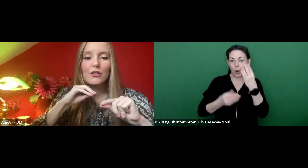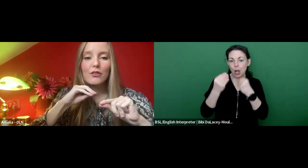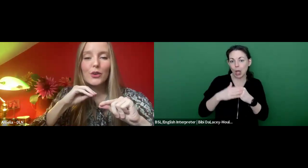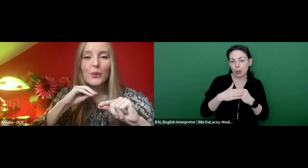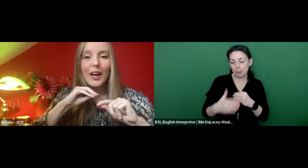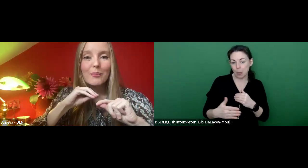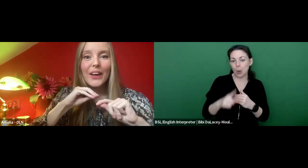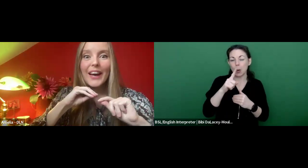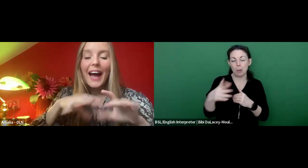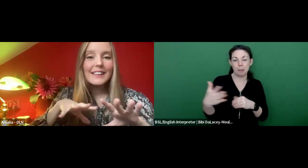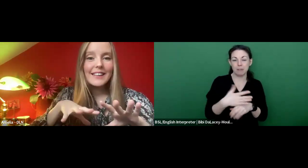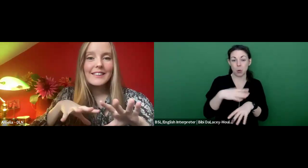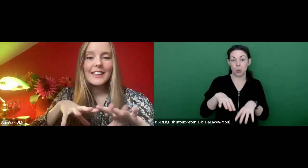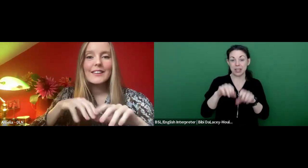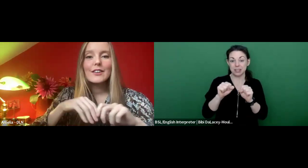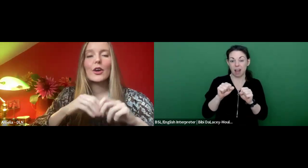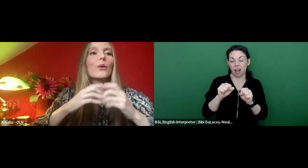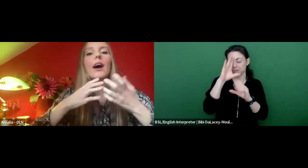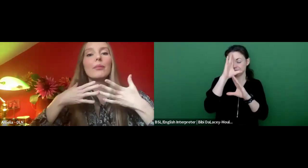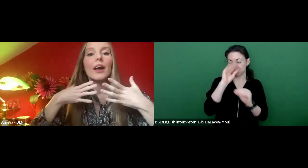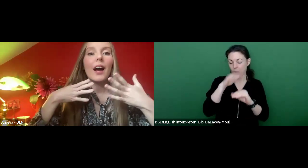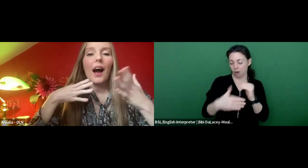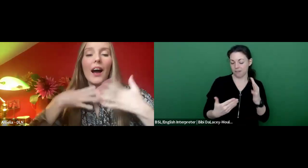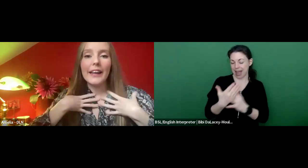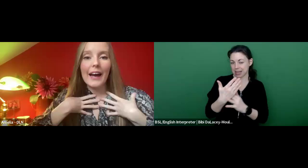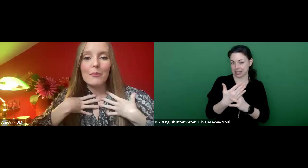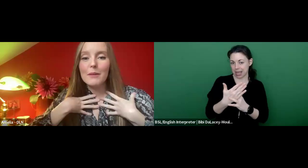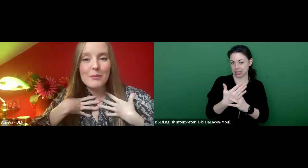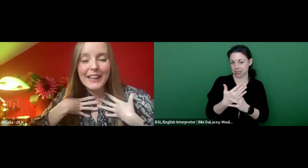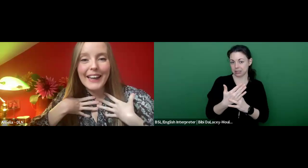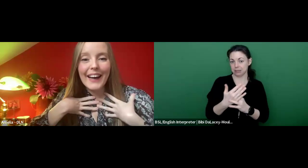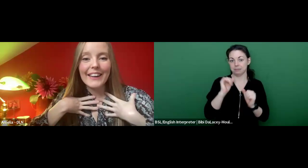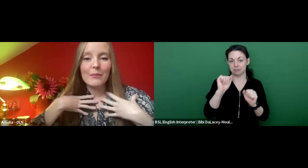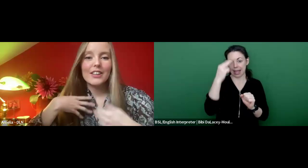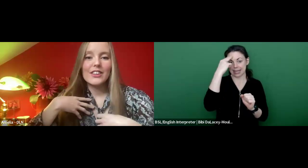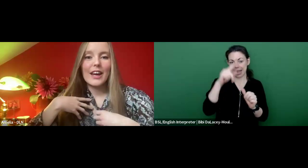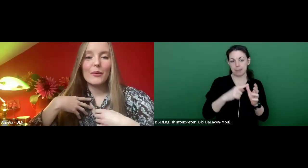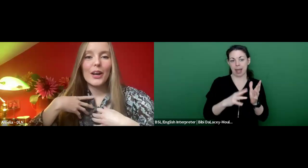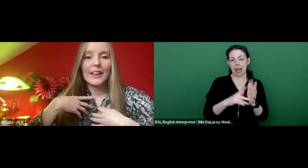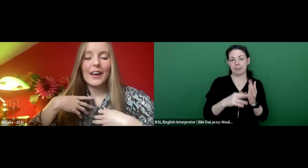just a few access things. So I My name is Amelia, and I manage the network,